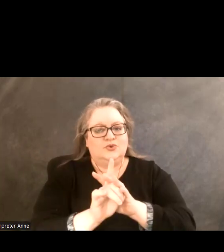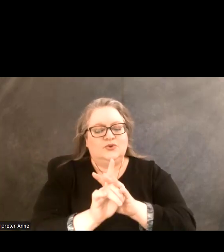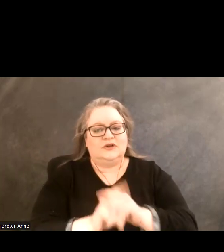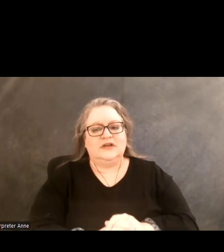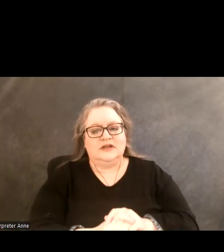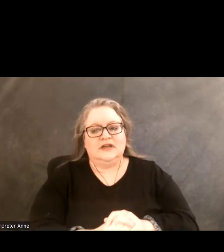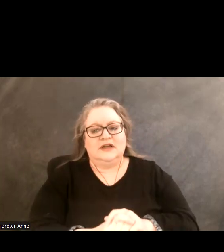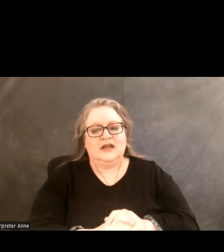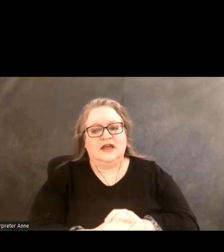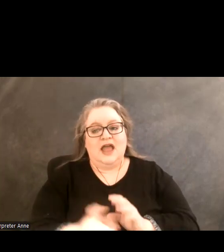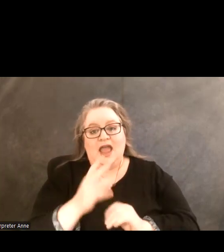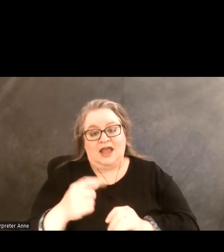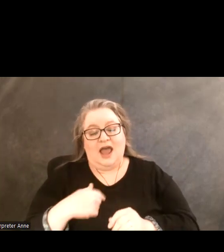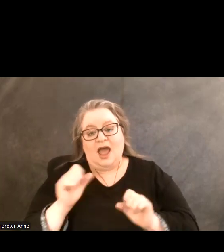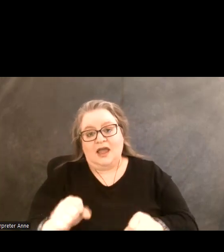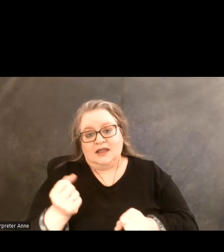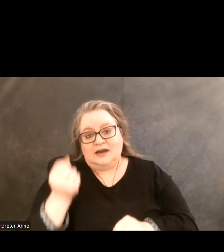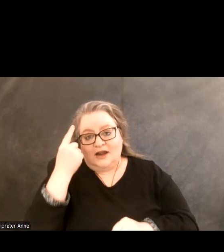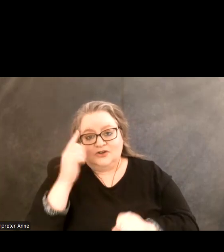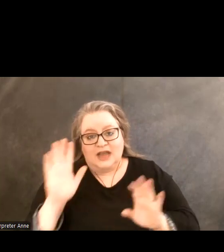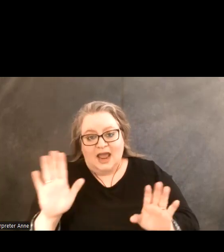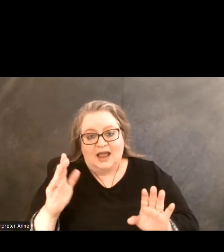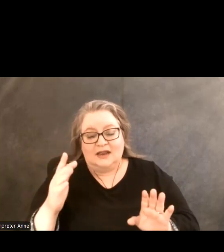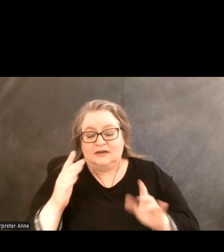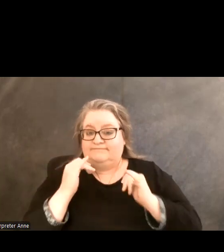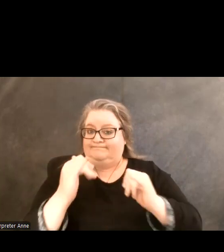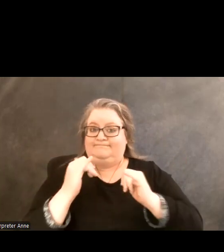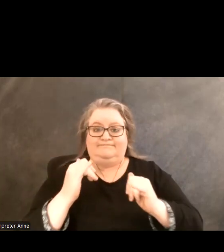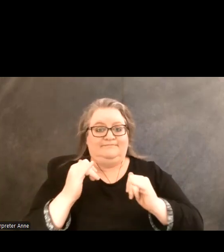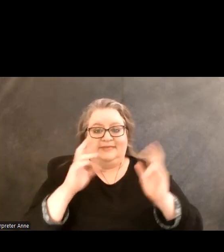and I can understand it, I have that issue as well, is